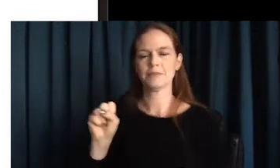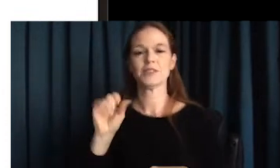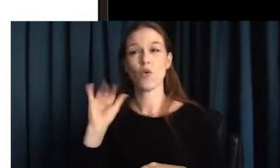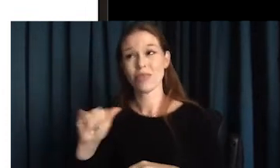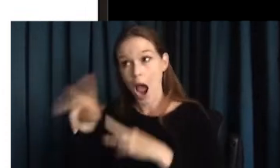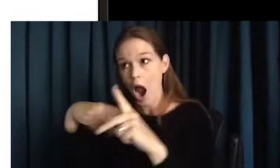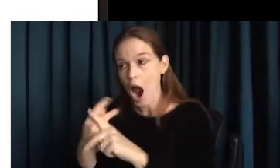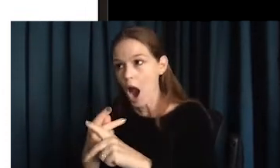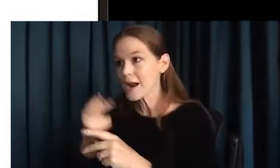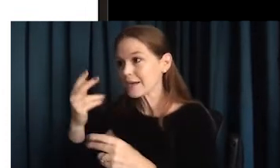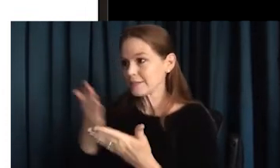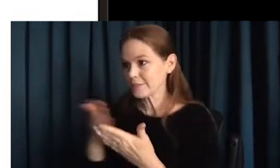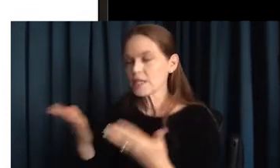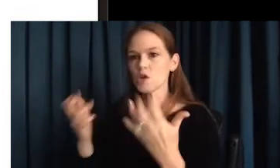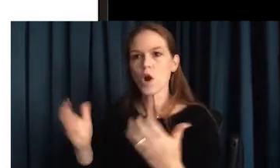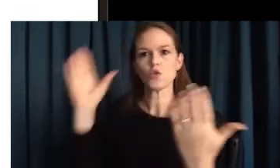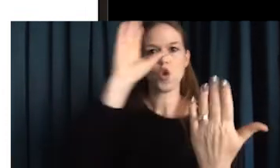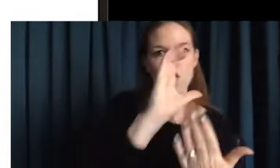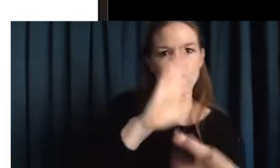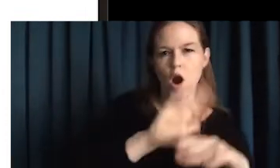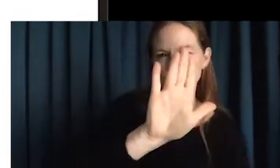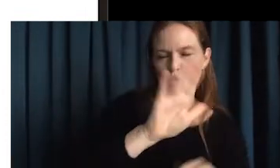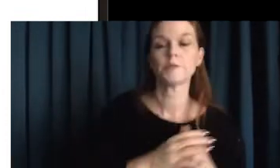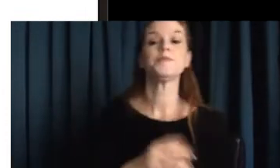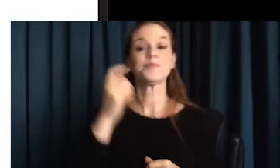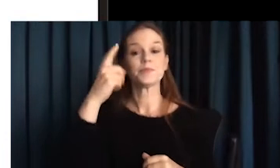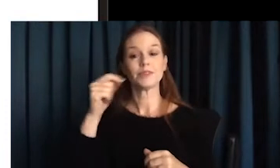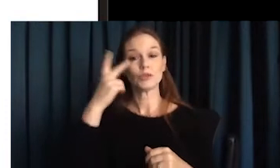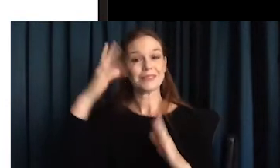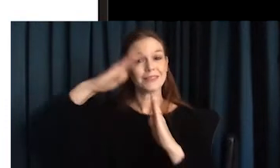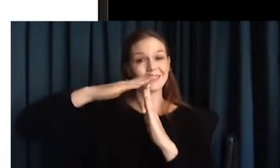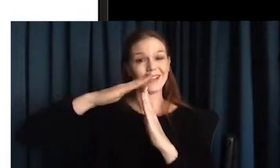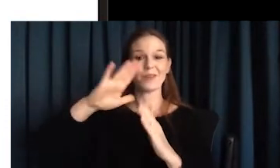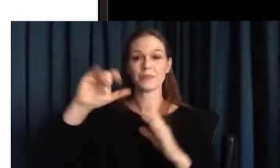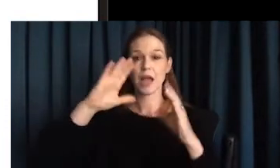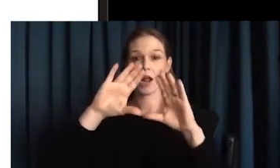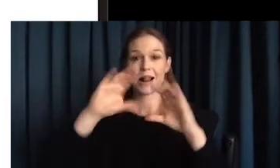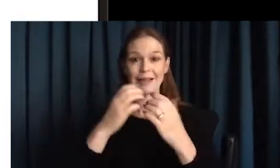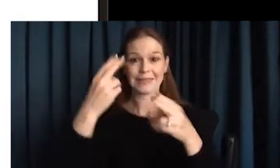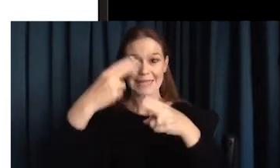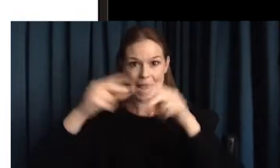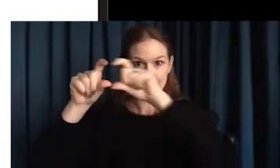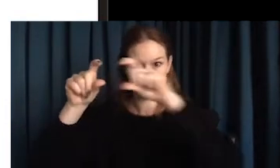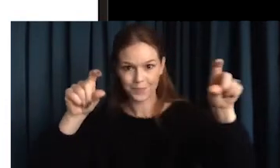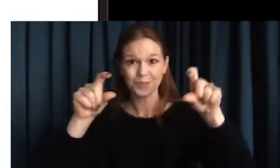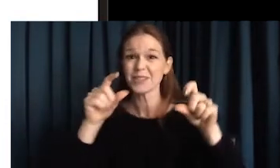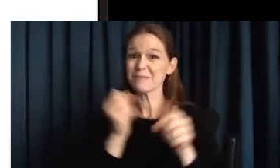At the top of course you see the name of the course. And you want to make sure that you have enrolled in the correct course. There's a course description.